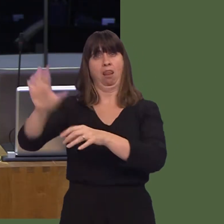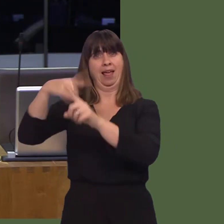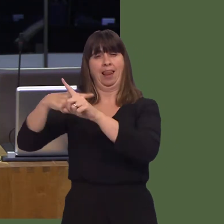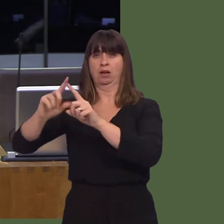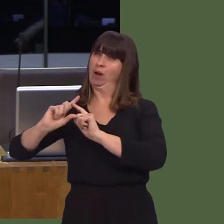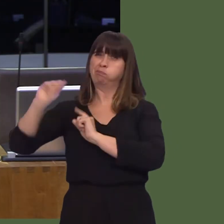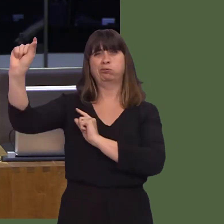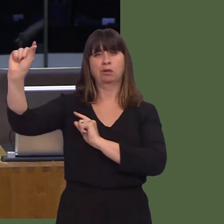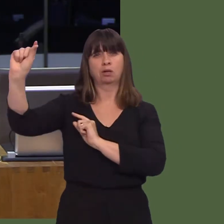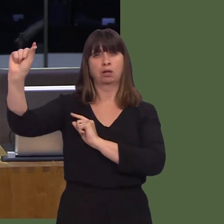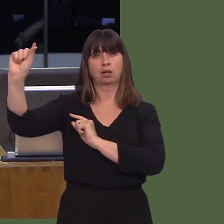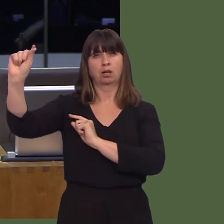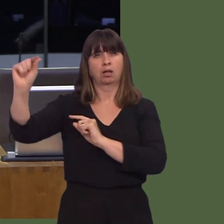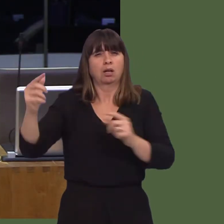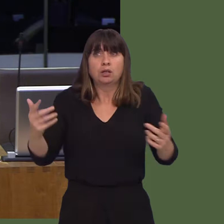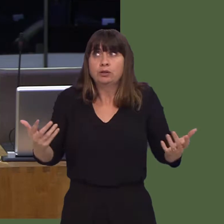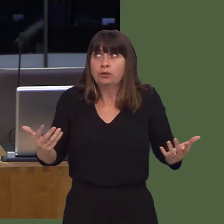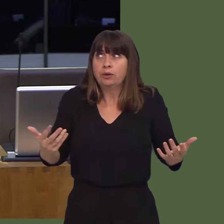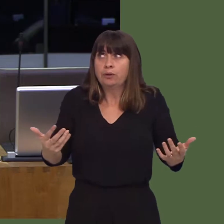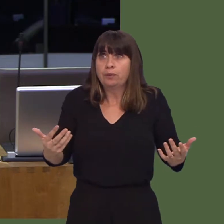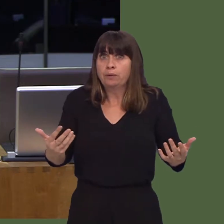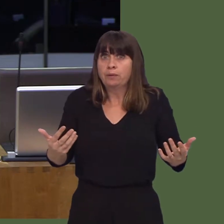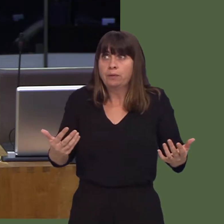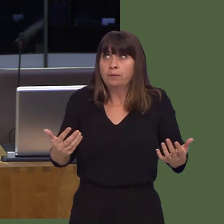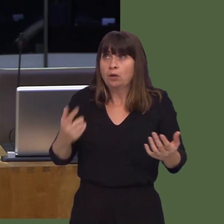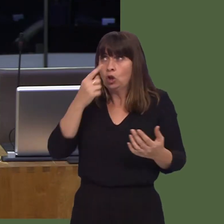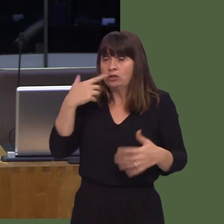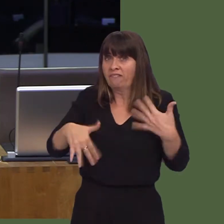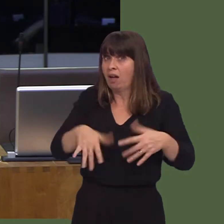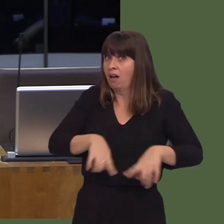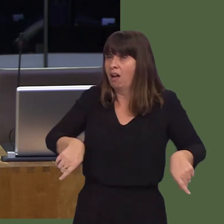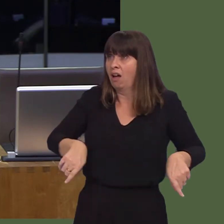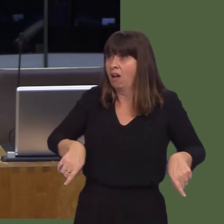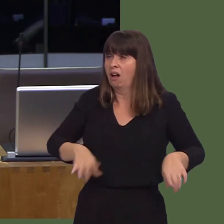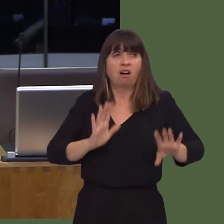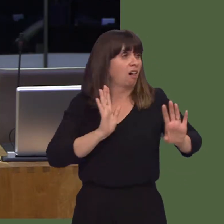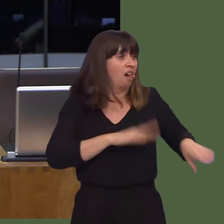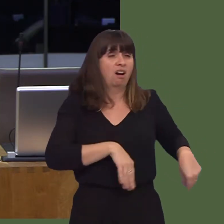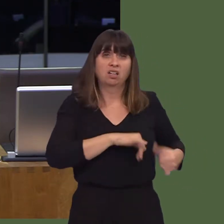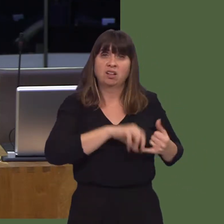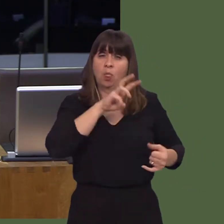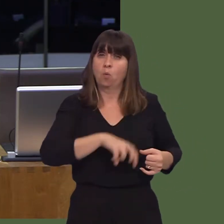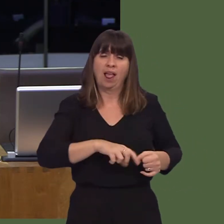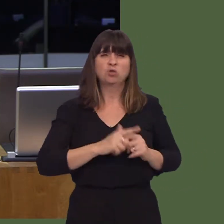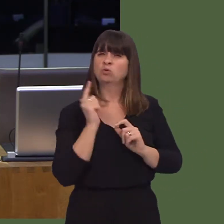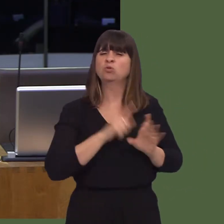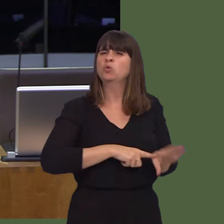It's not therefore clear whether there are any net benefits from the HS2 project for Wales.